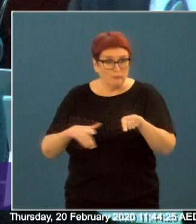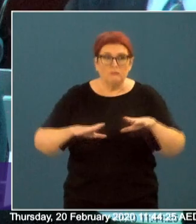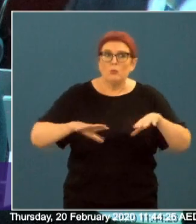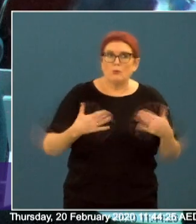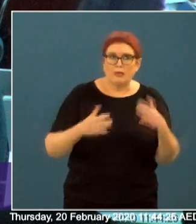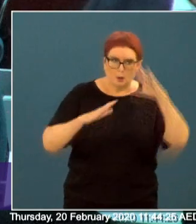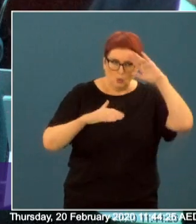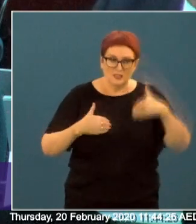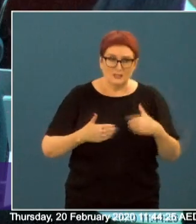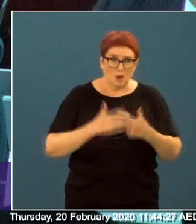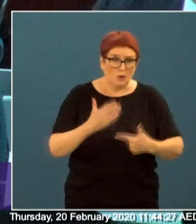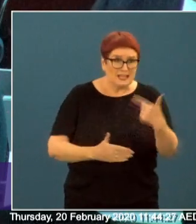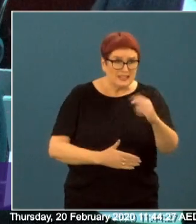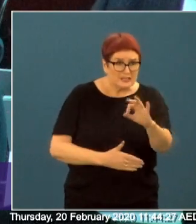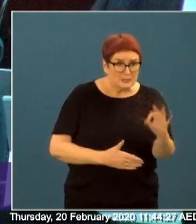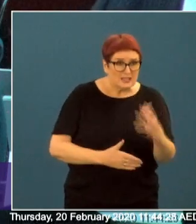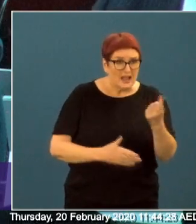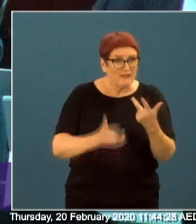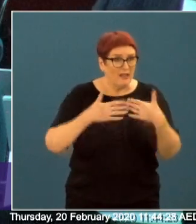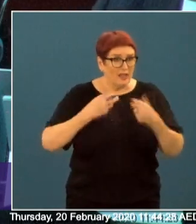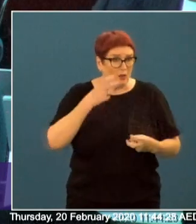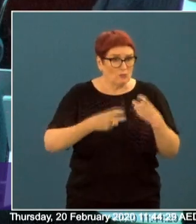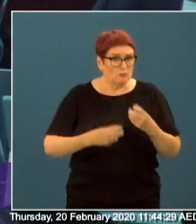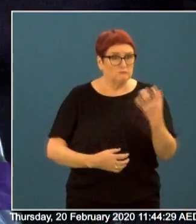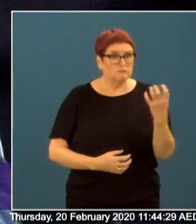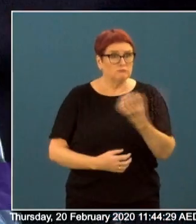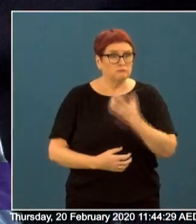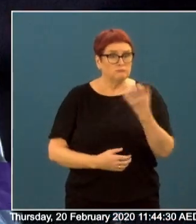That is quite an alarming statistic, isn't it? Yes.